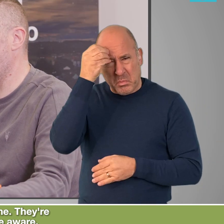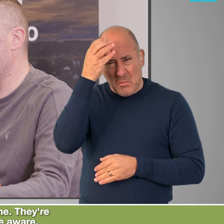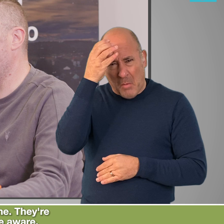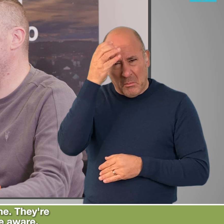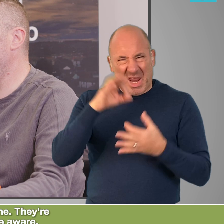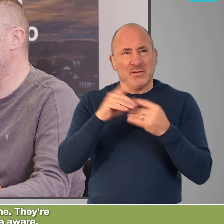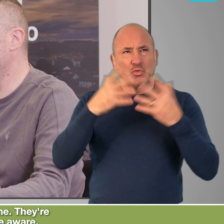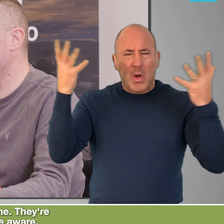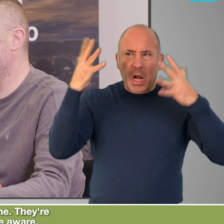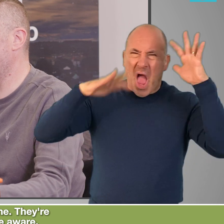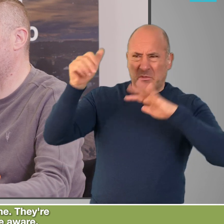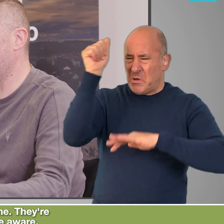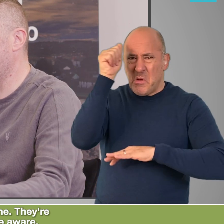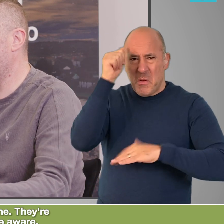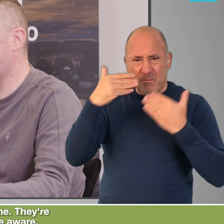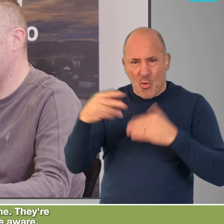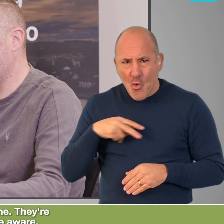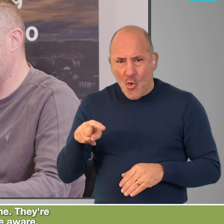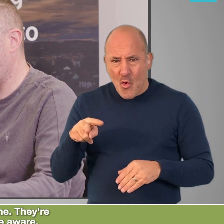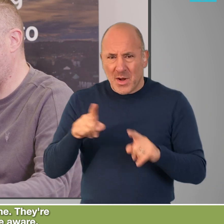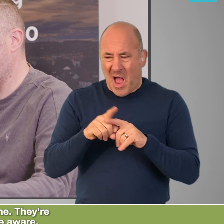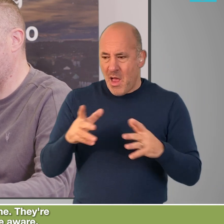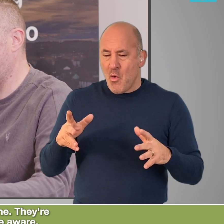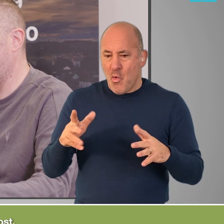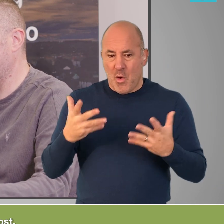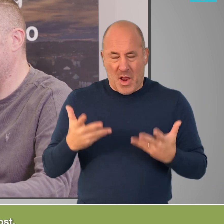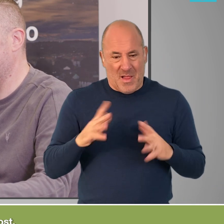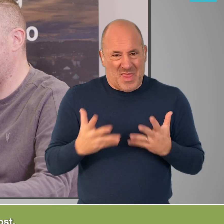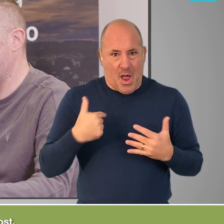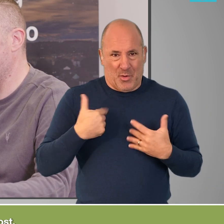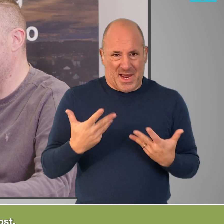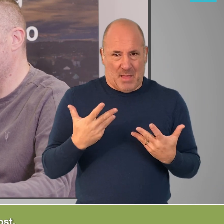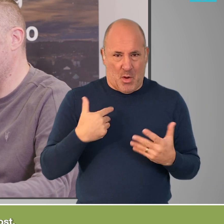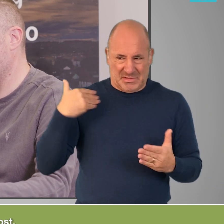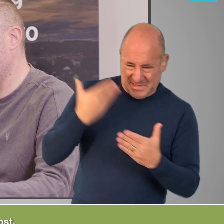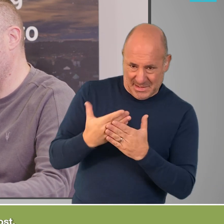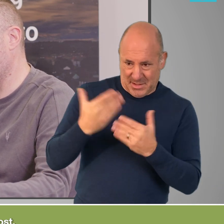a lot more to be done. They're a lot more climate aware. And it's almost,